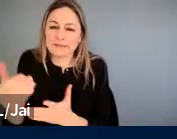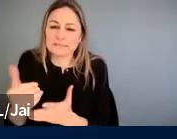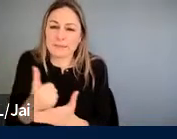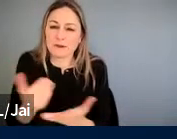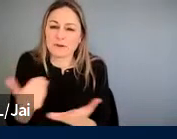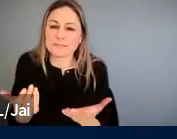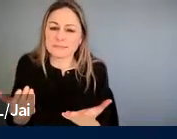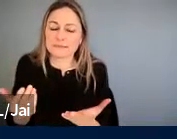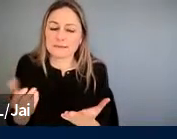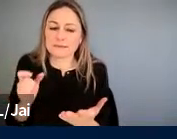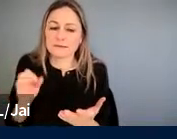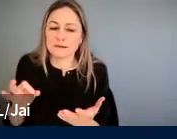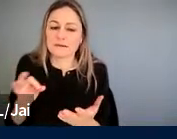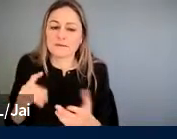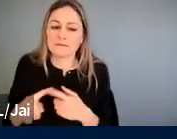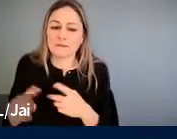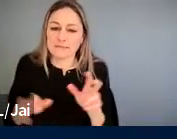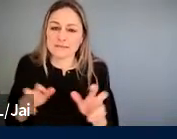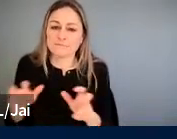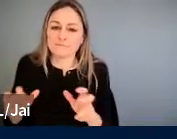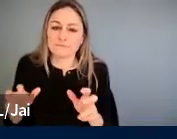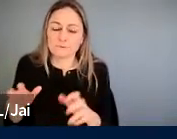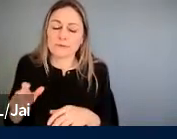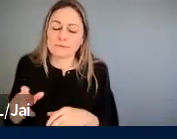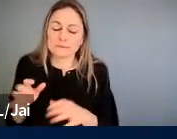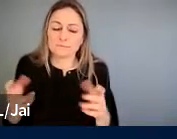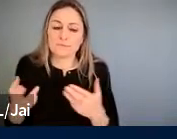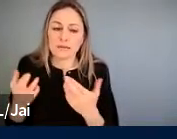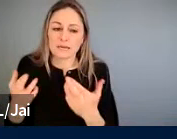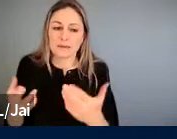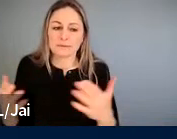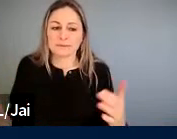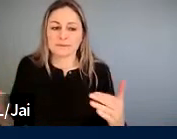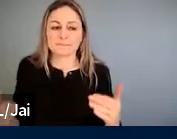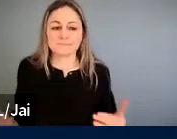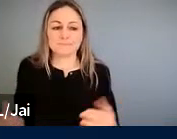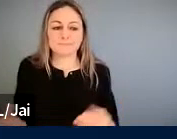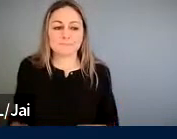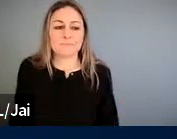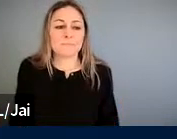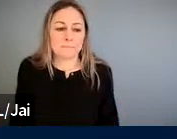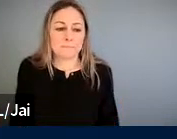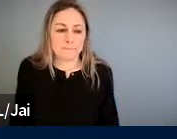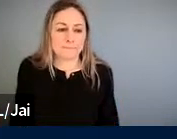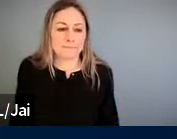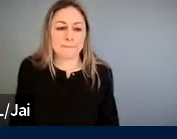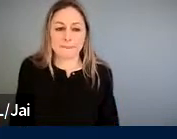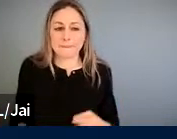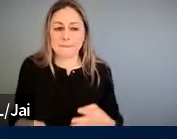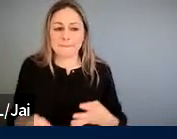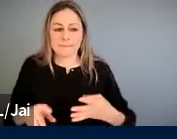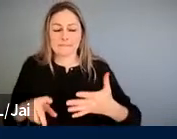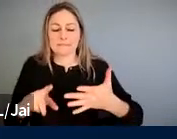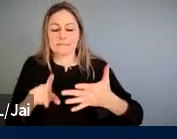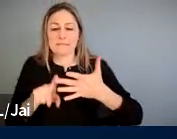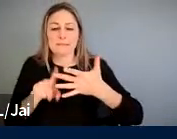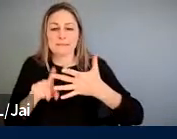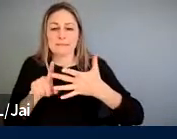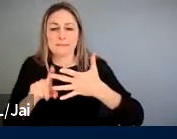those inventories is recommended, as well as it's recommended to ensure that the uses of AI remain